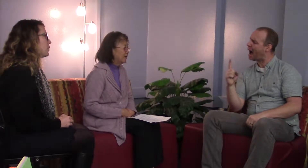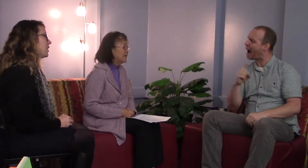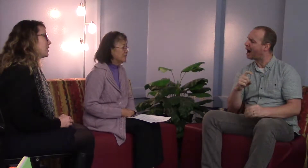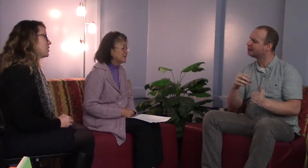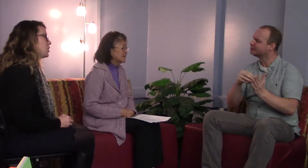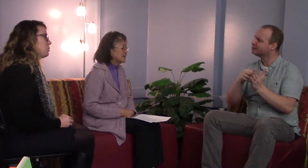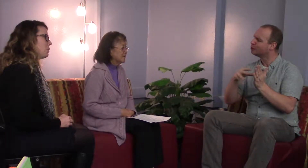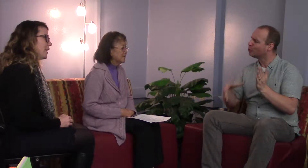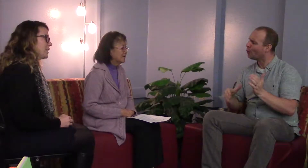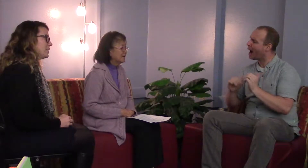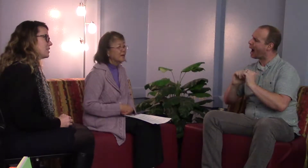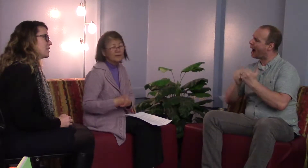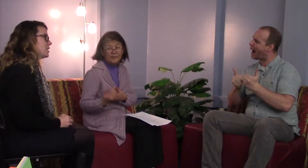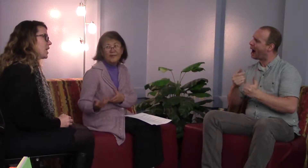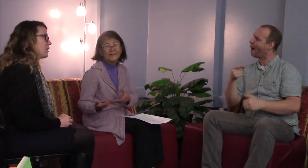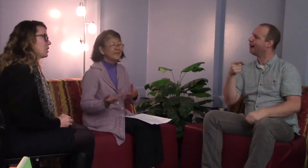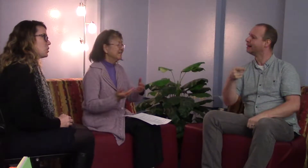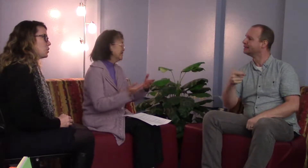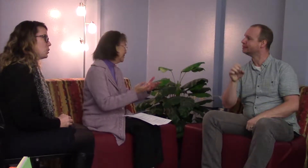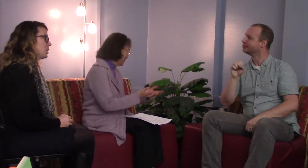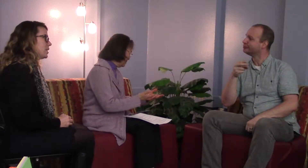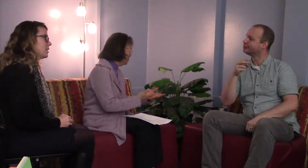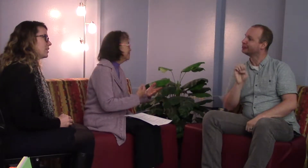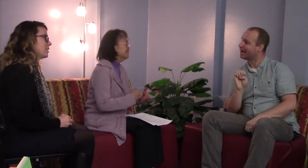"Please, do you mind telling the student